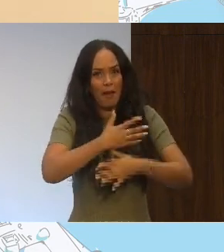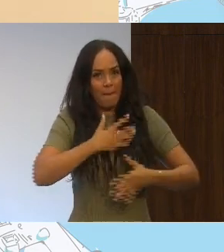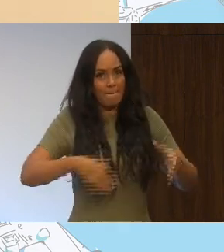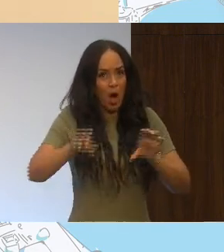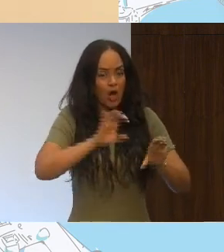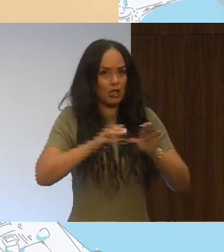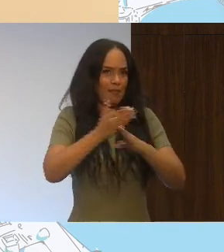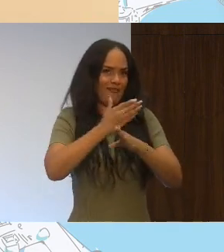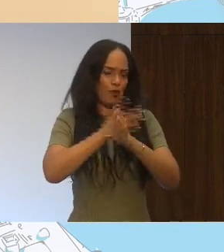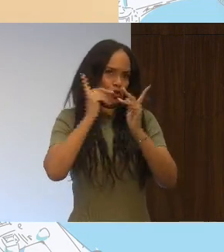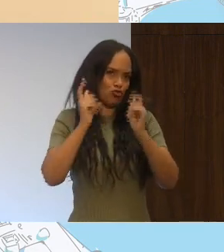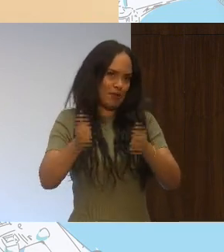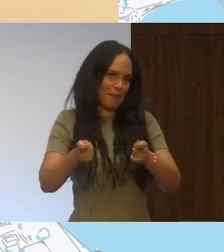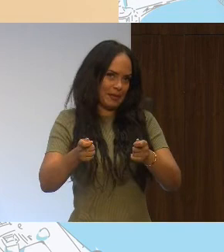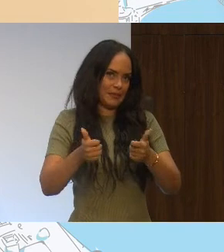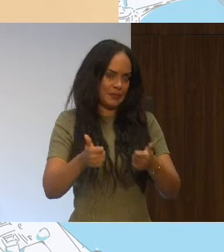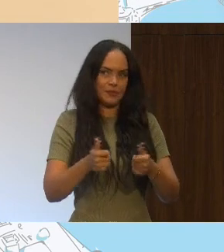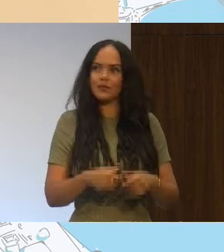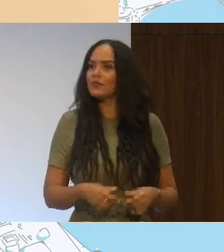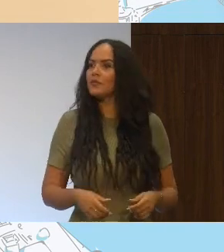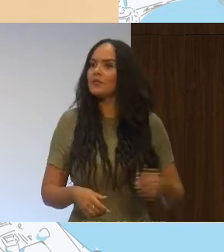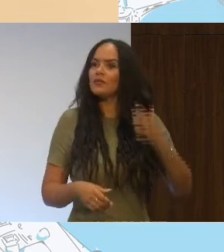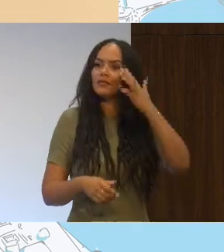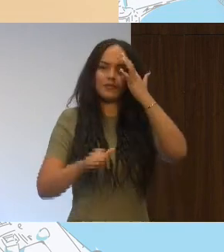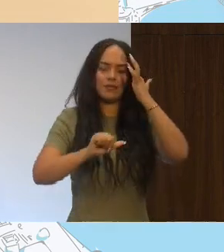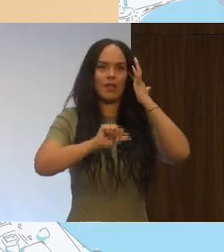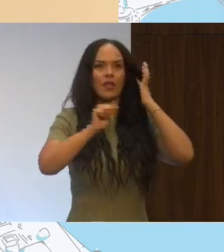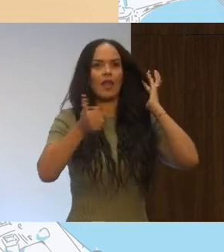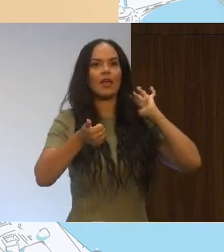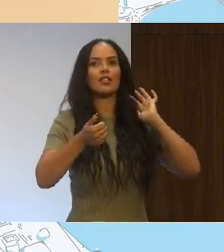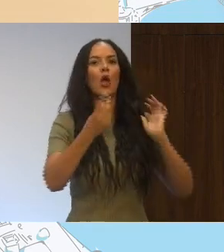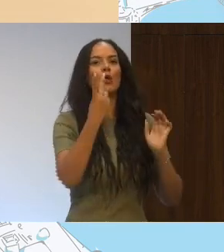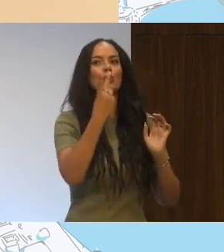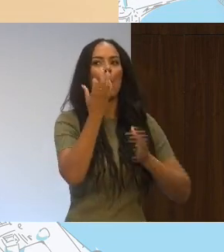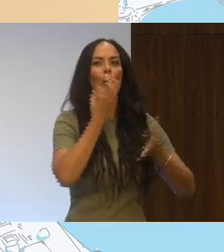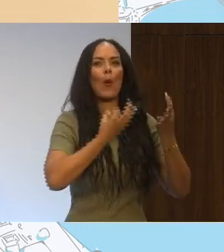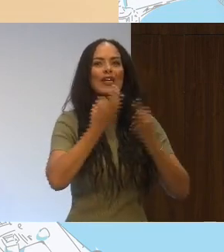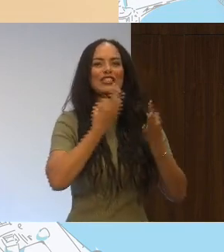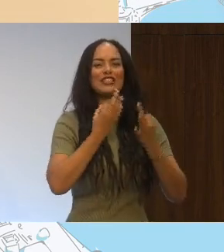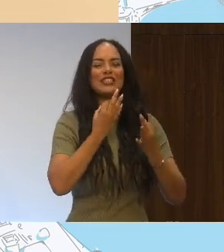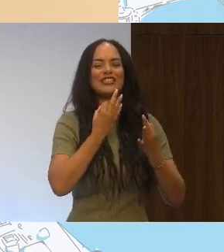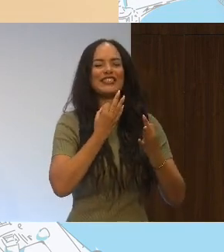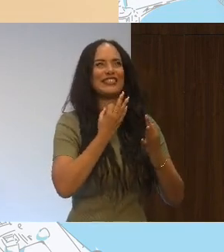Maam? I got two questions, if that's okay. You can have three because. We're feeling.